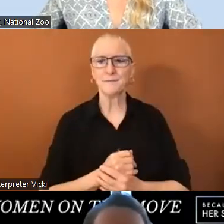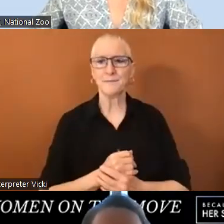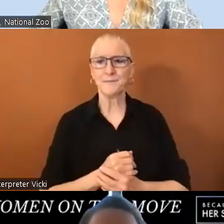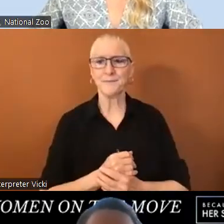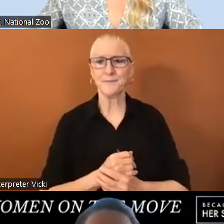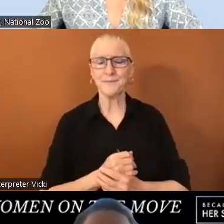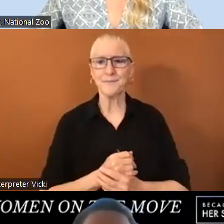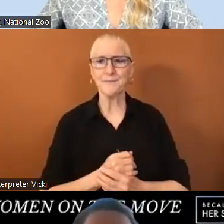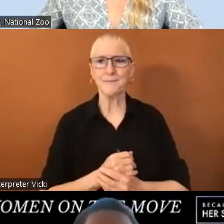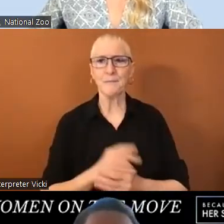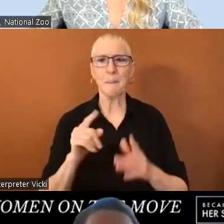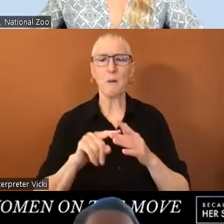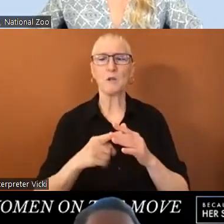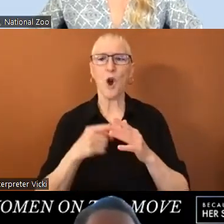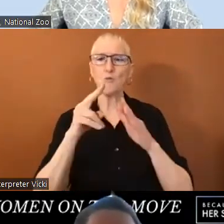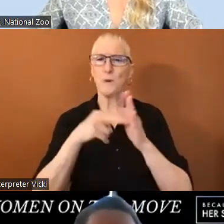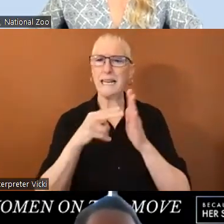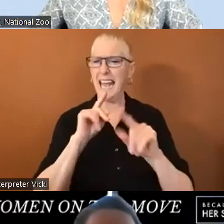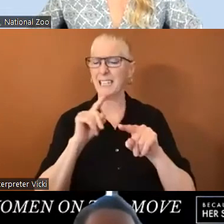I'm going to start reading answers. A blue whale,